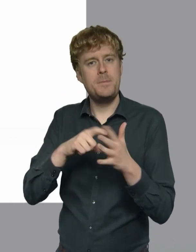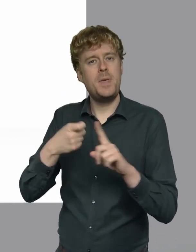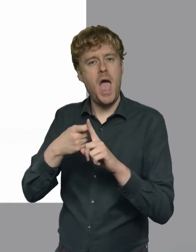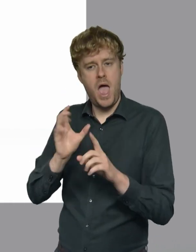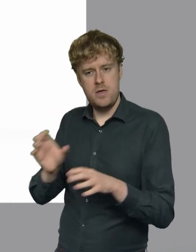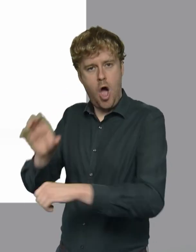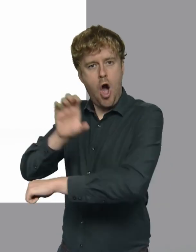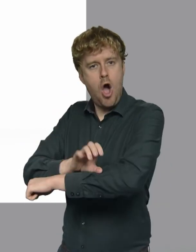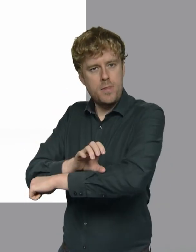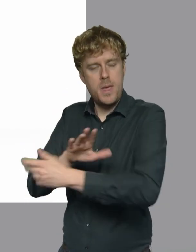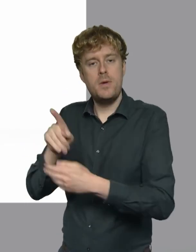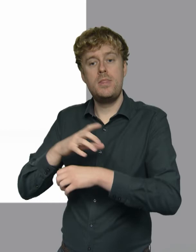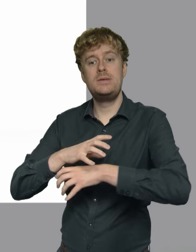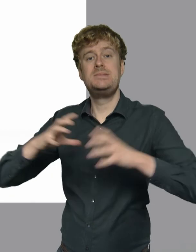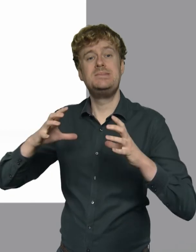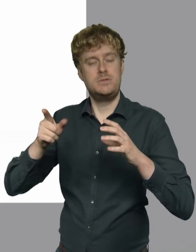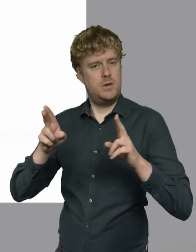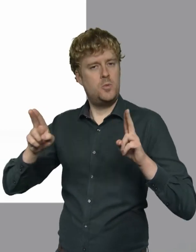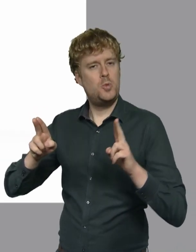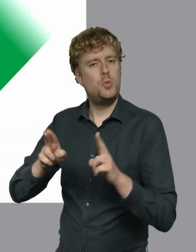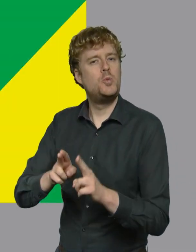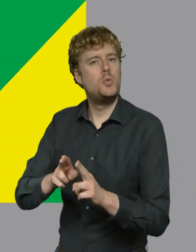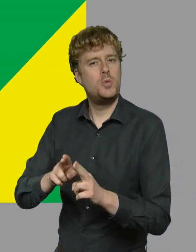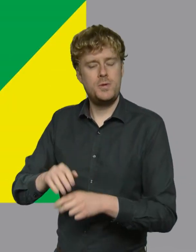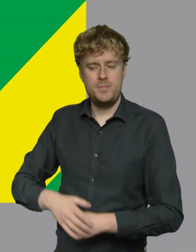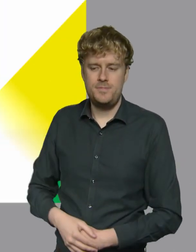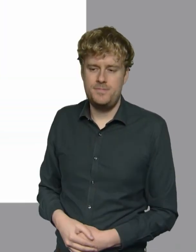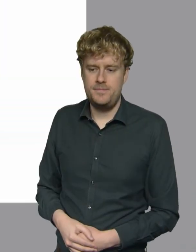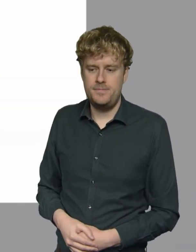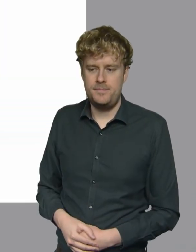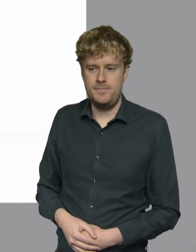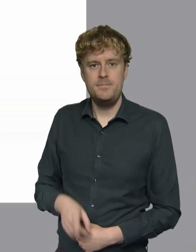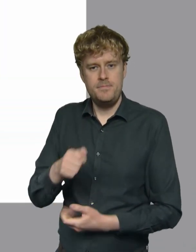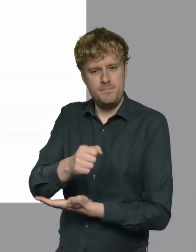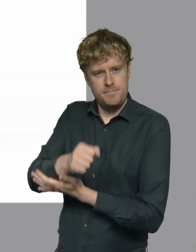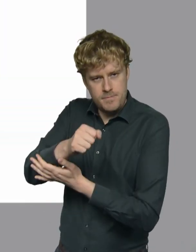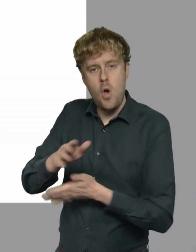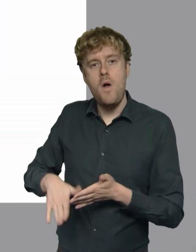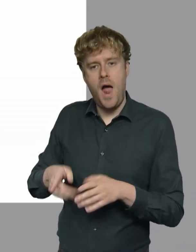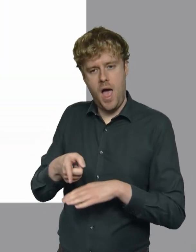This will again help to reduce swelling at the site of the injury. Apply comfortable support to the injured area.